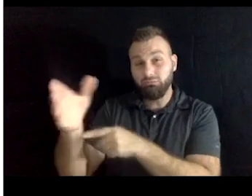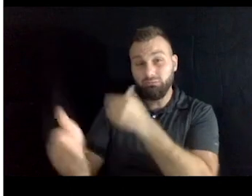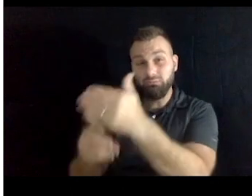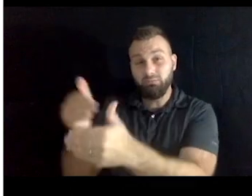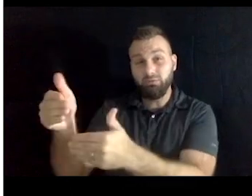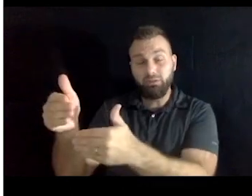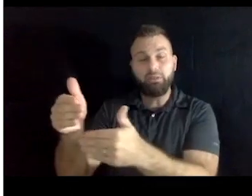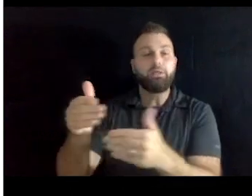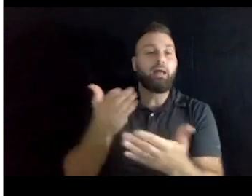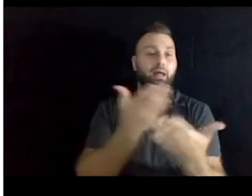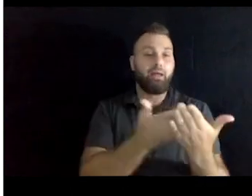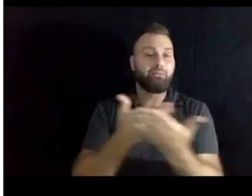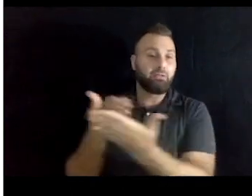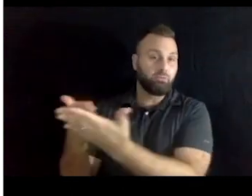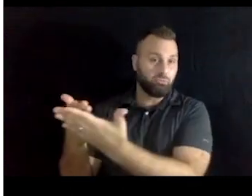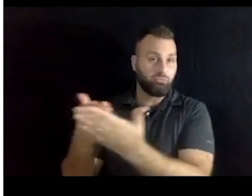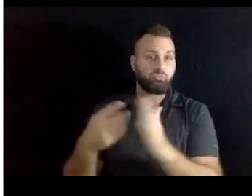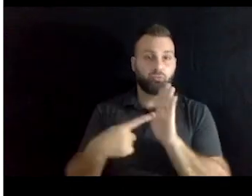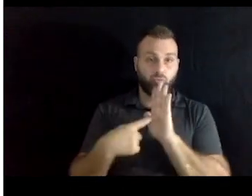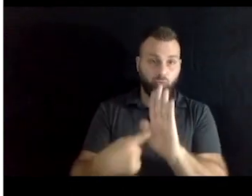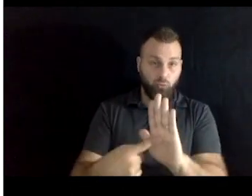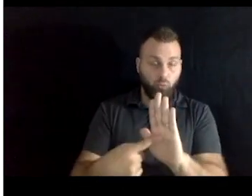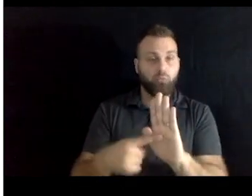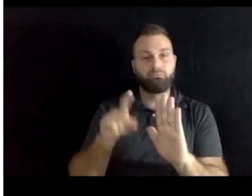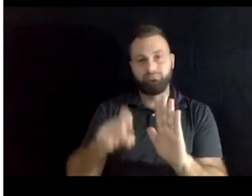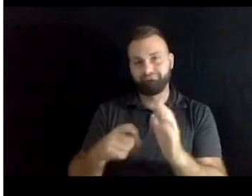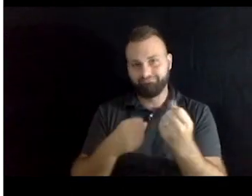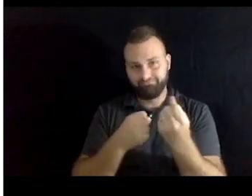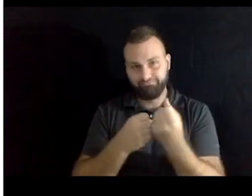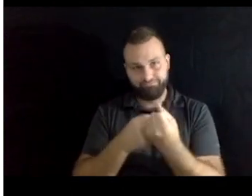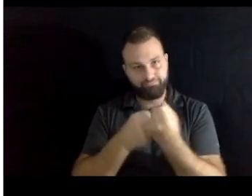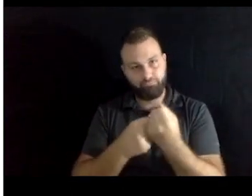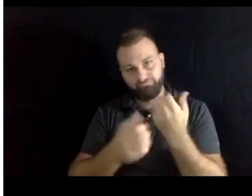ongoing support, probably a lifetime of of income, and other supports,